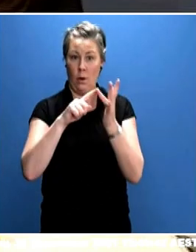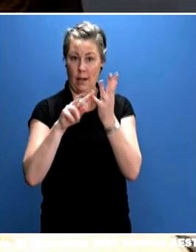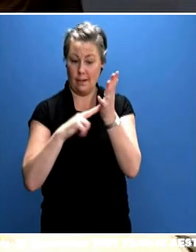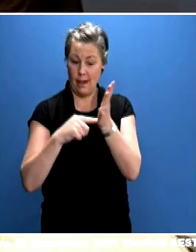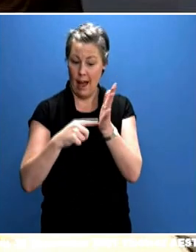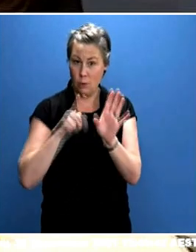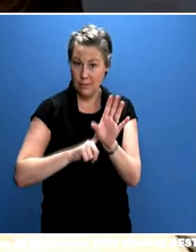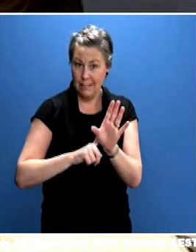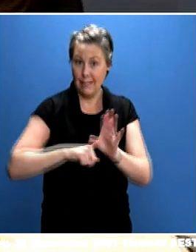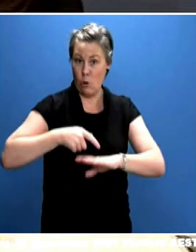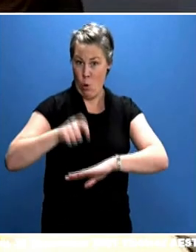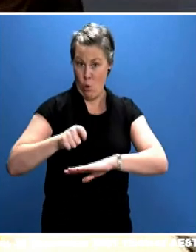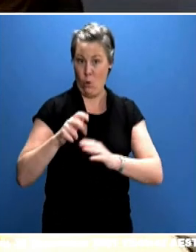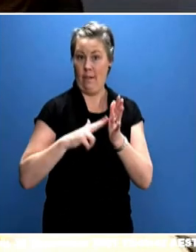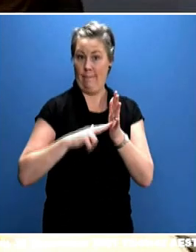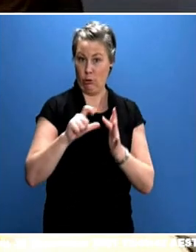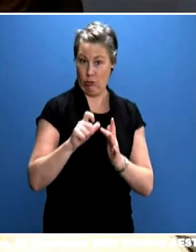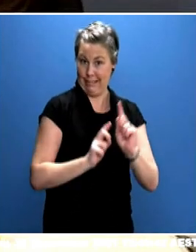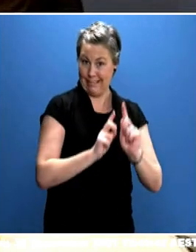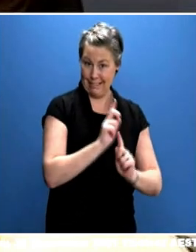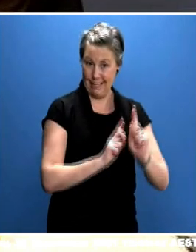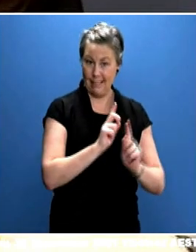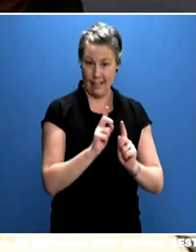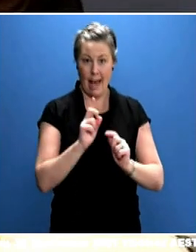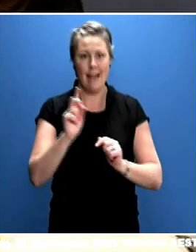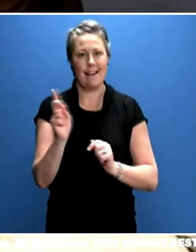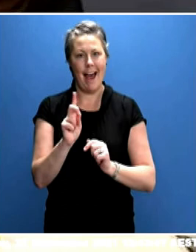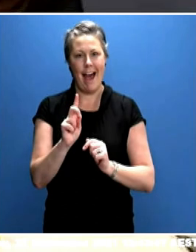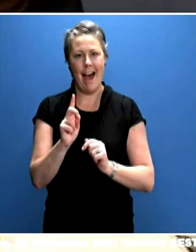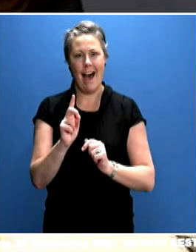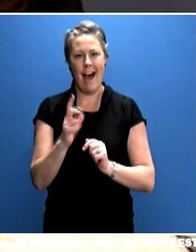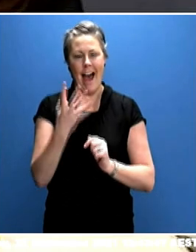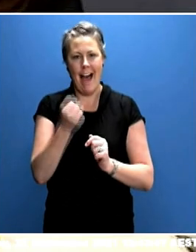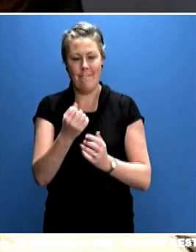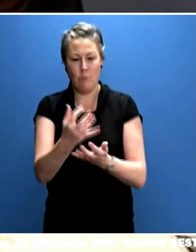and it's now been created as a protection in care list operating,